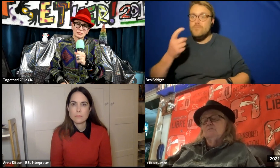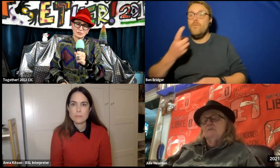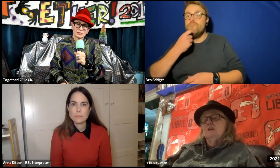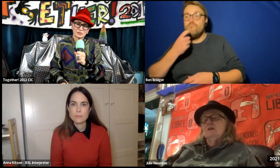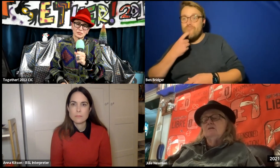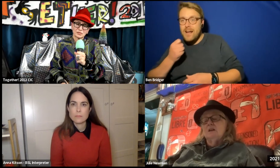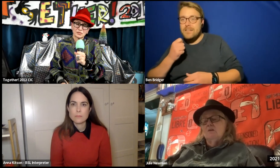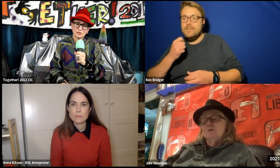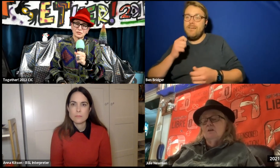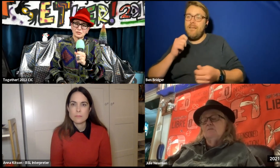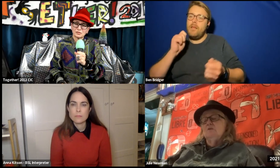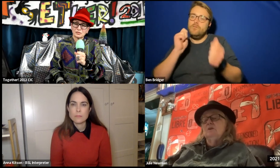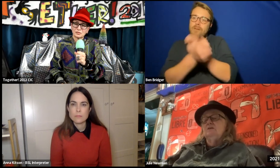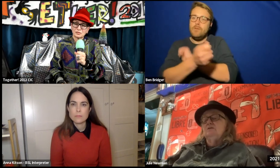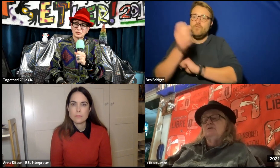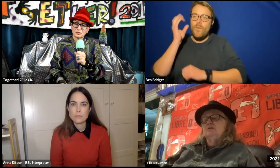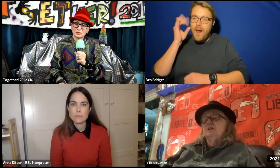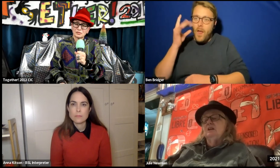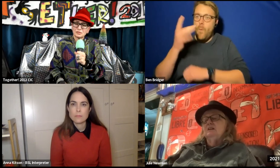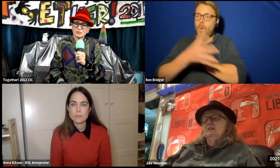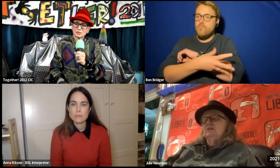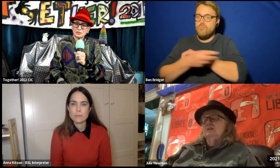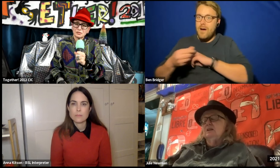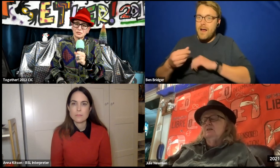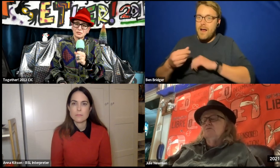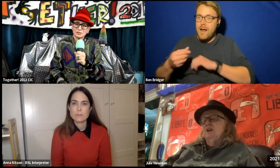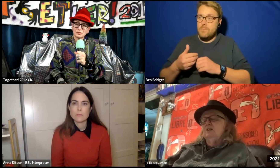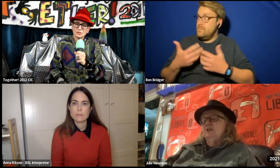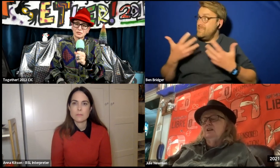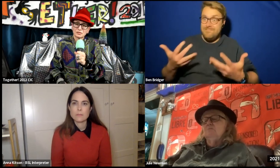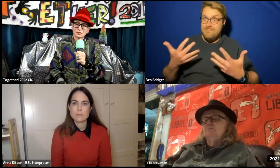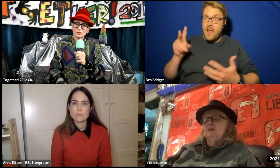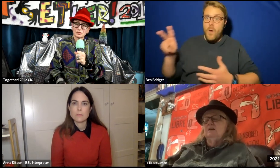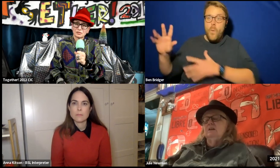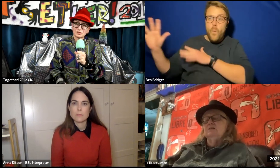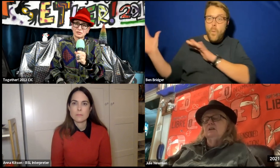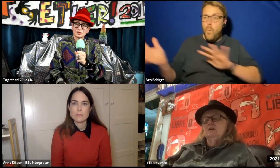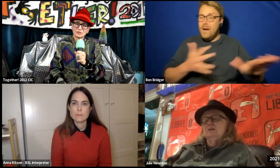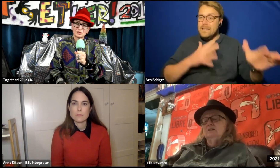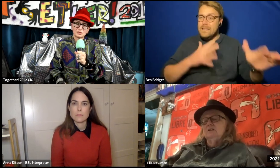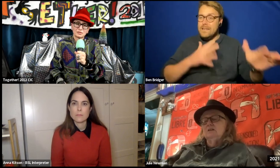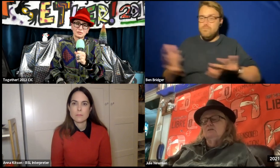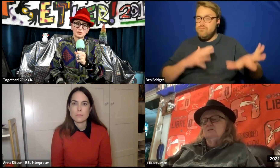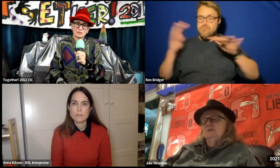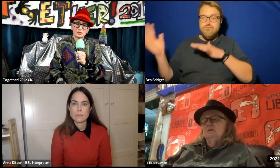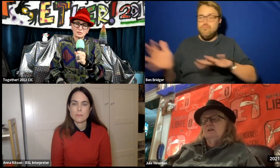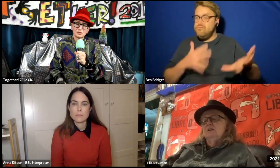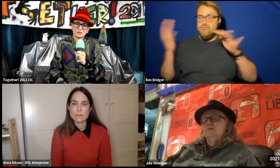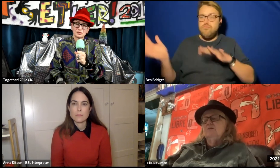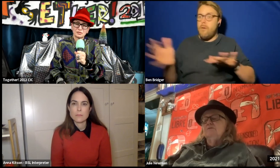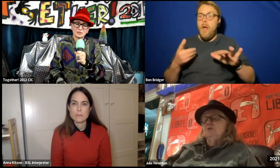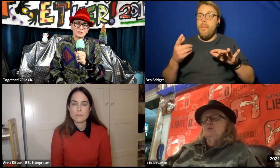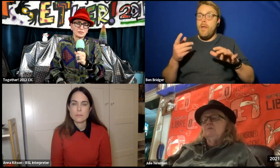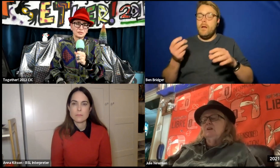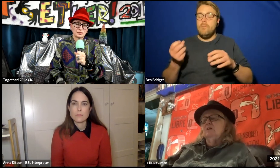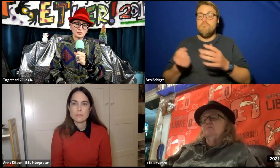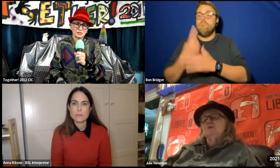Now come the winds. Gusting and raging in a minute Then suddenly still.